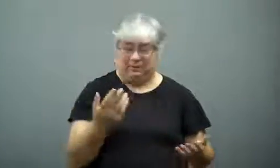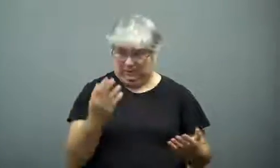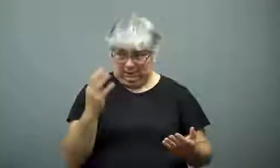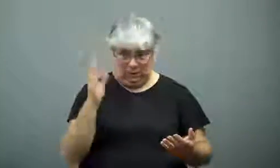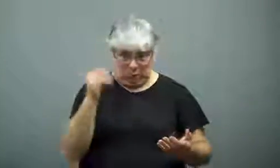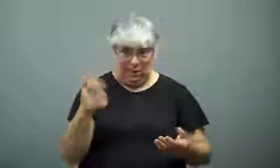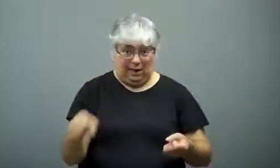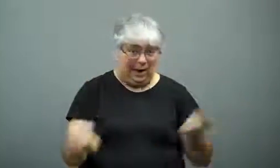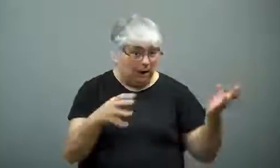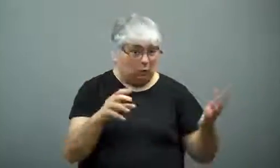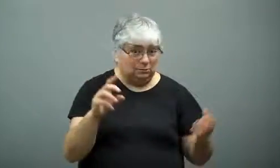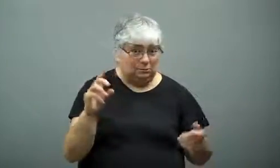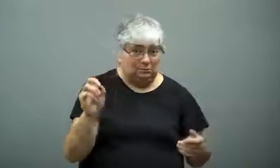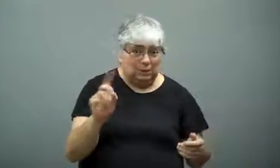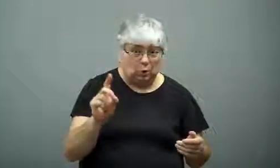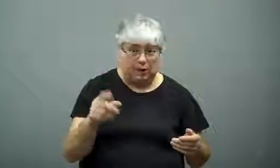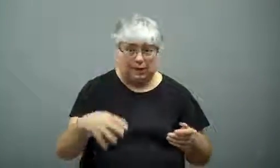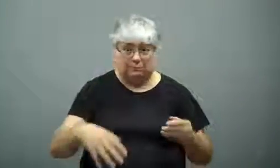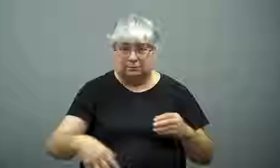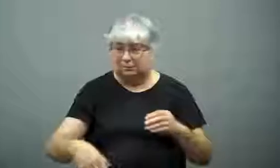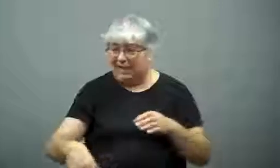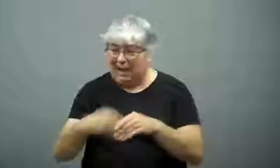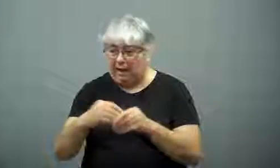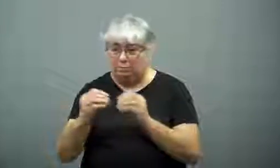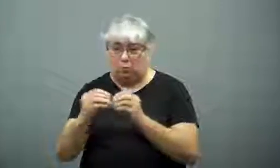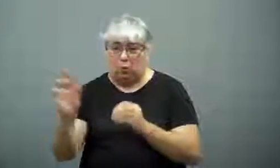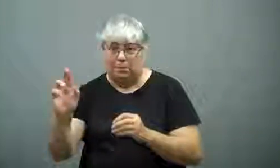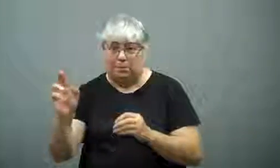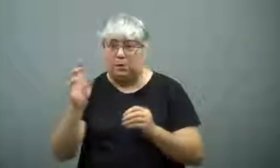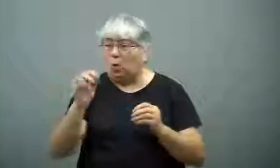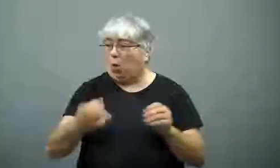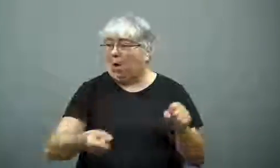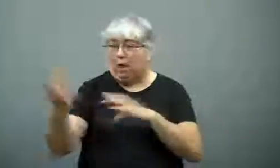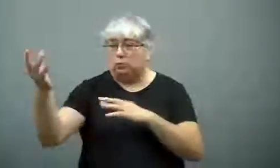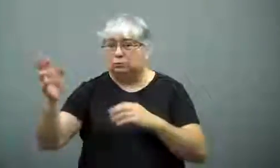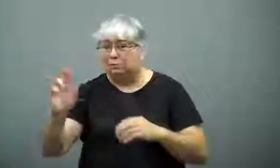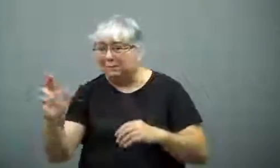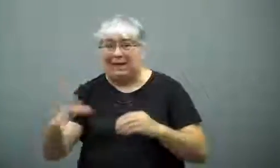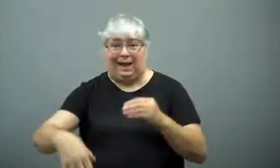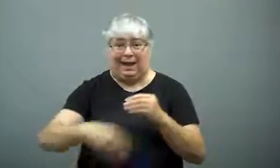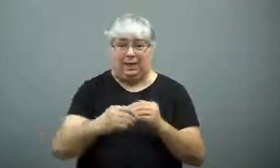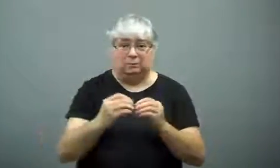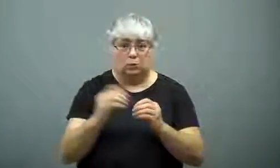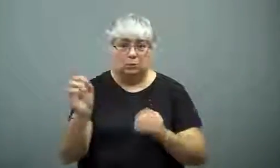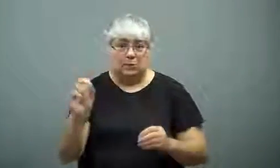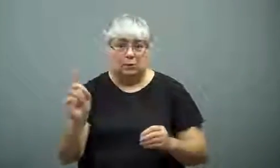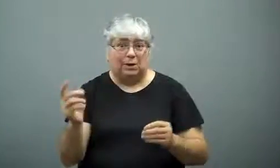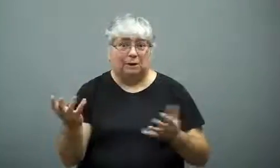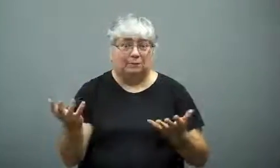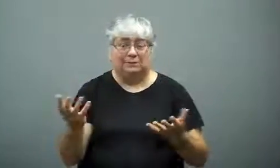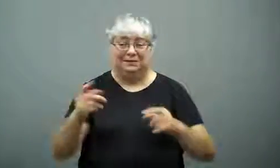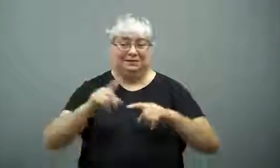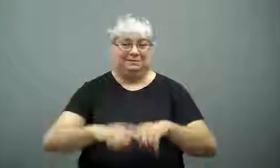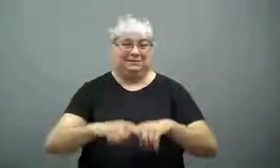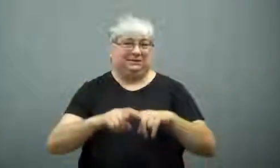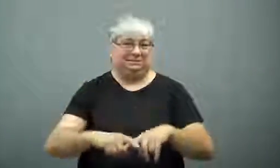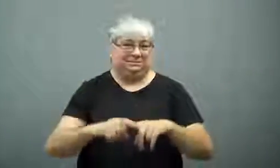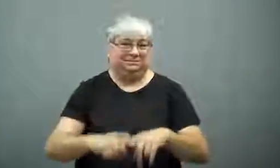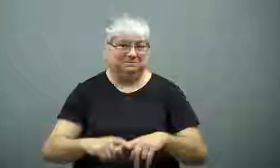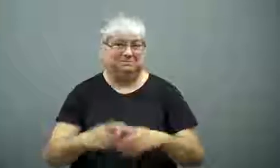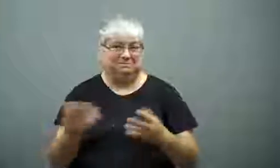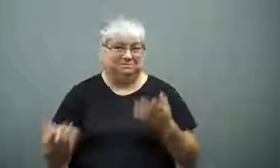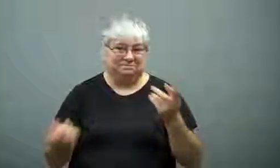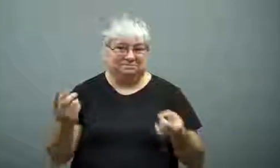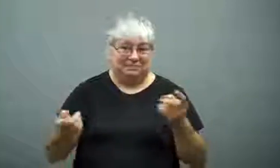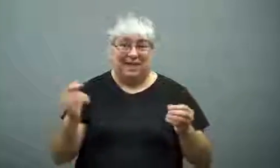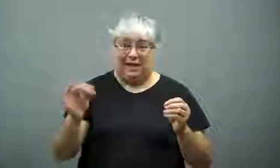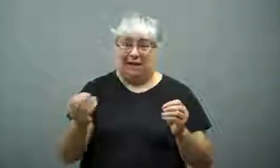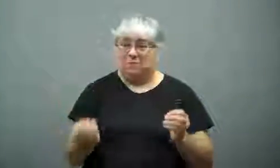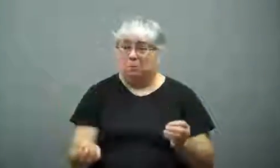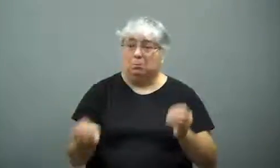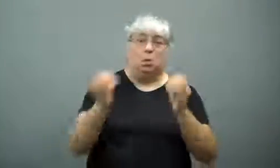Will some Democrats be ousted and replaced by Republicans or vice versa?